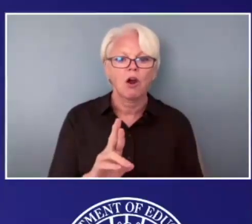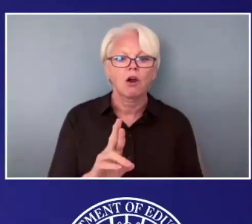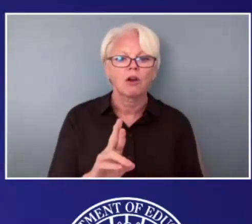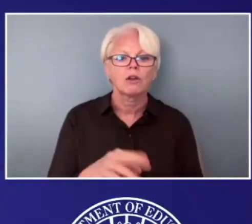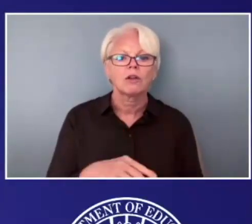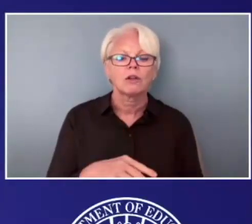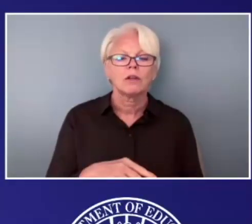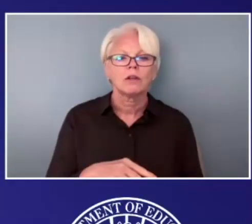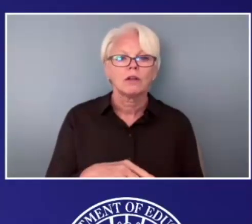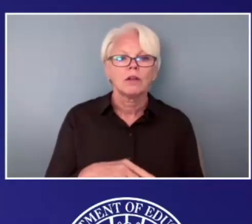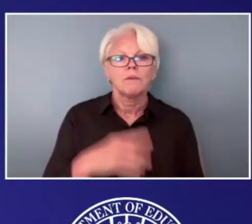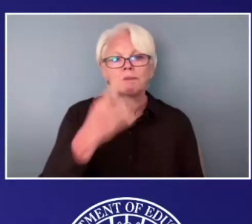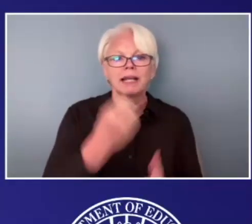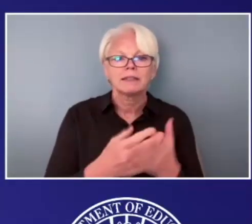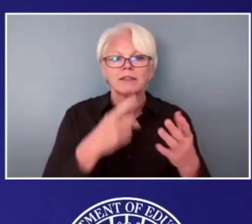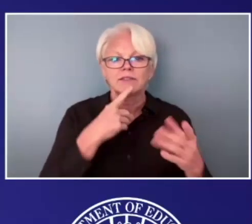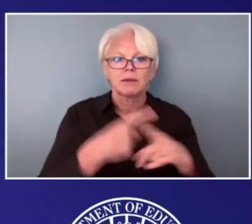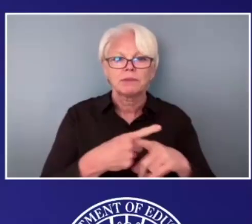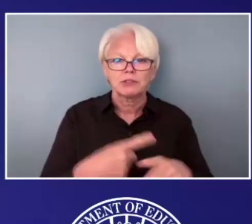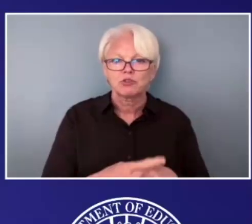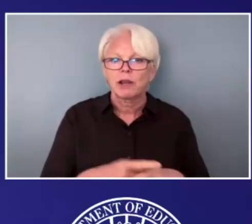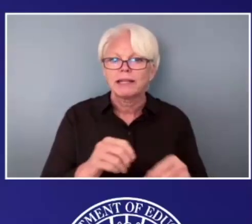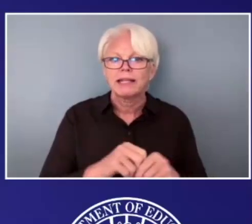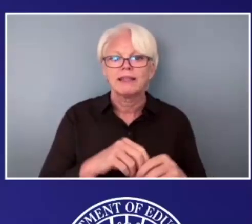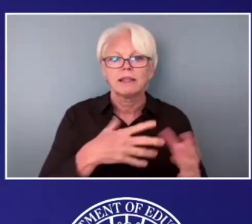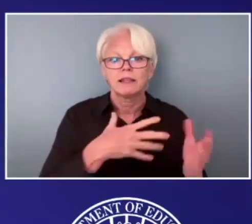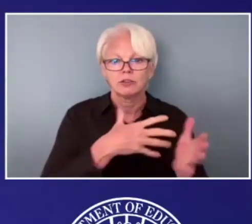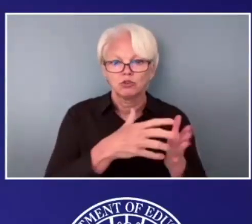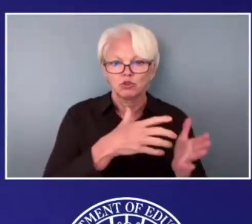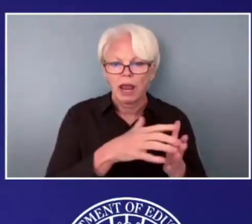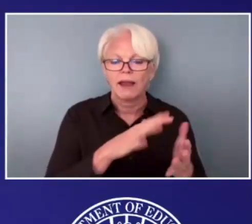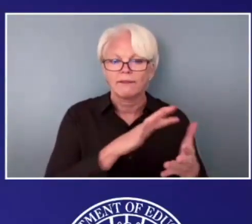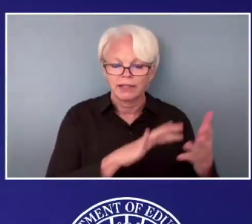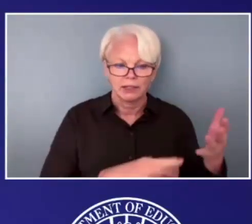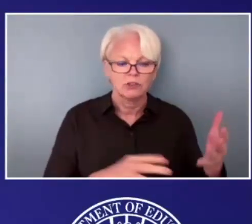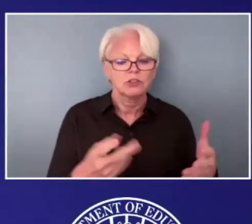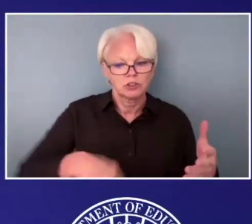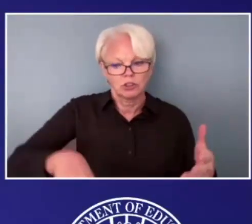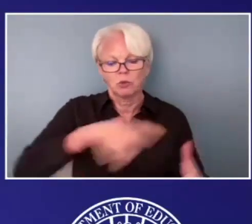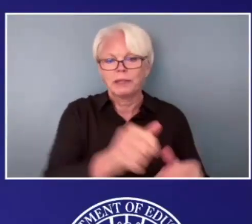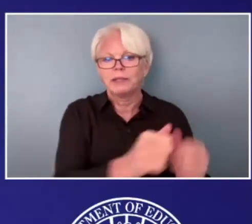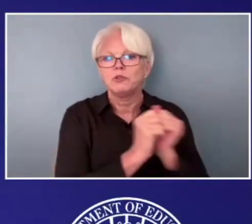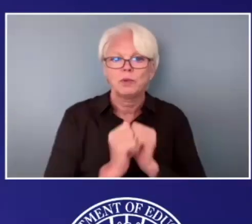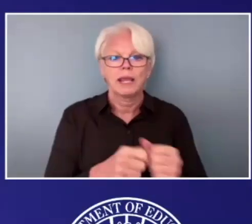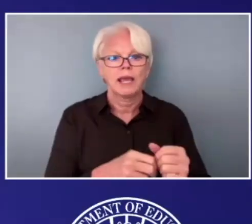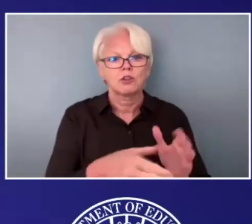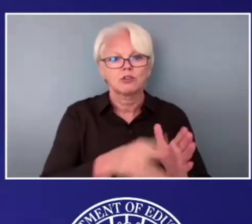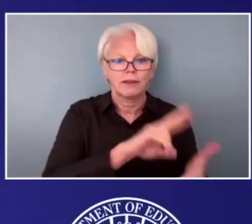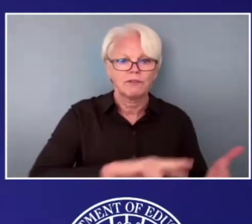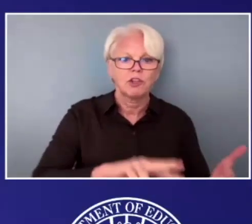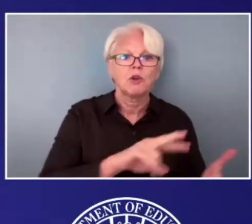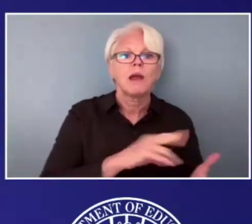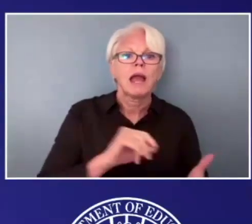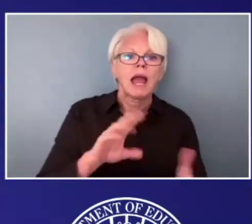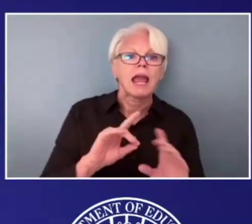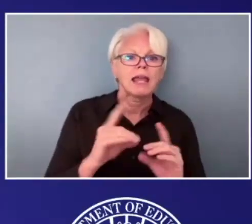discrepancies in the drafting. So we had reviewed that together. And, and the Department of Education shared